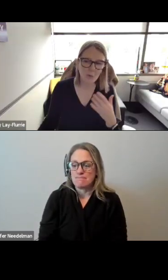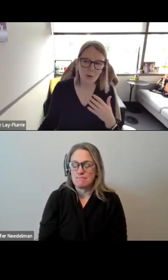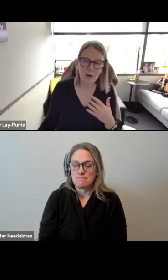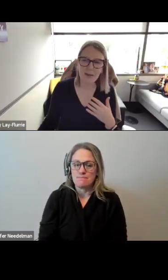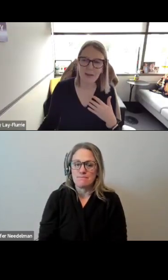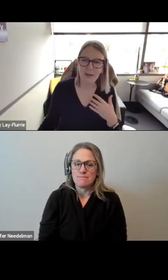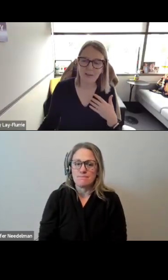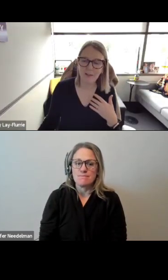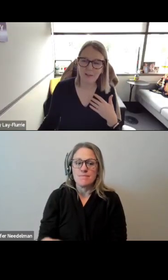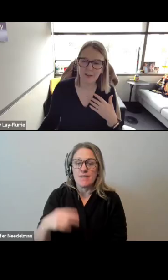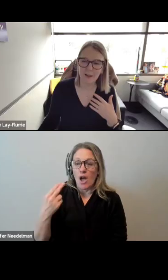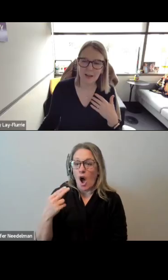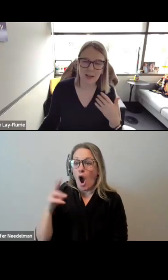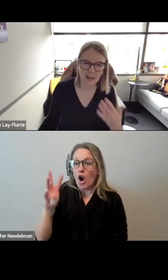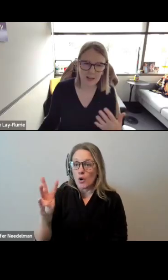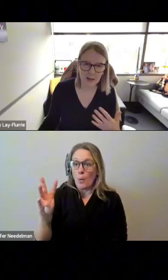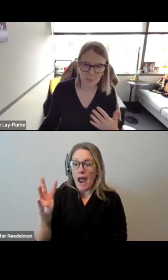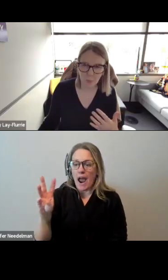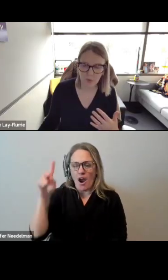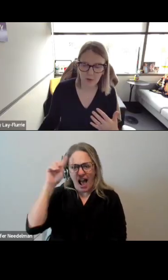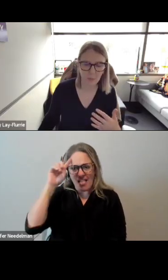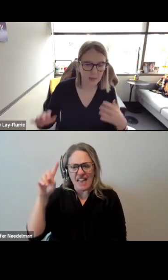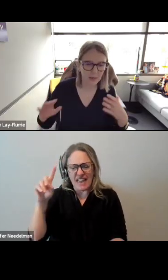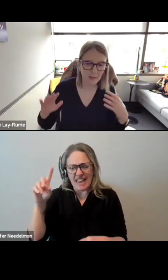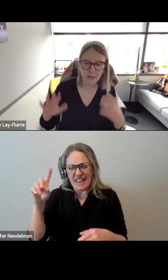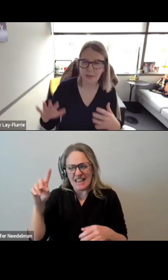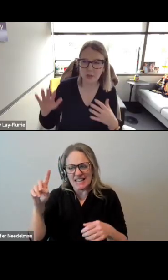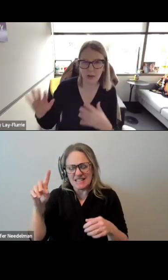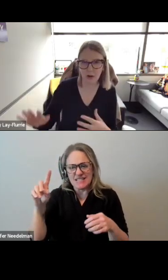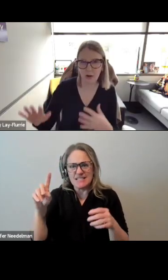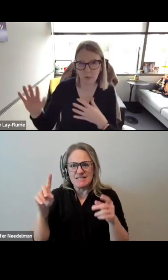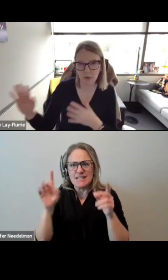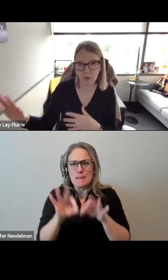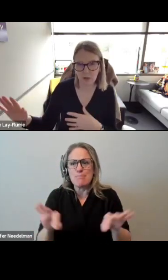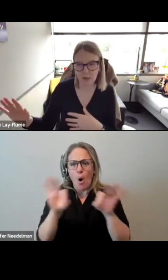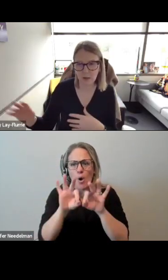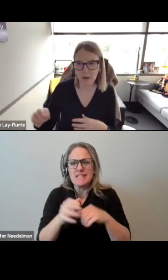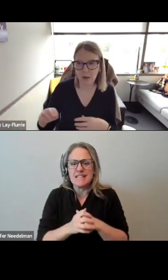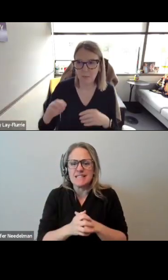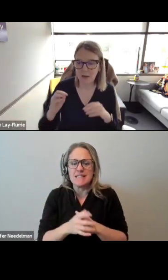Hardware, I think, is clearly important and we continue that hardware journey.